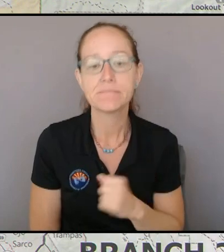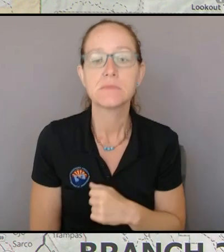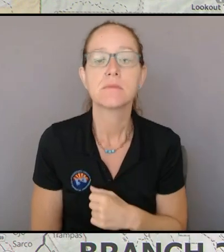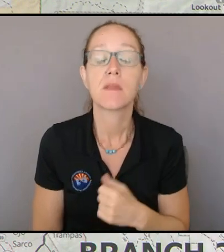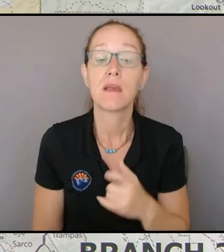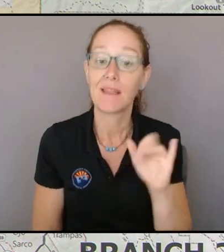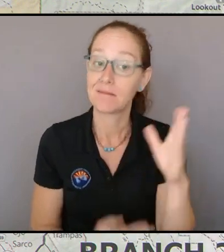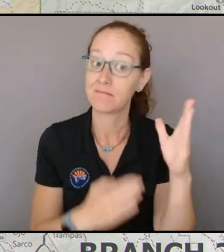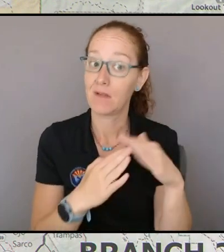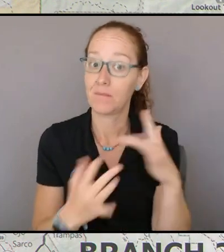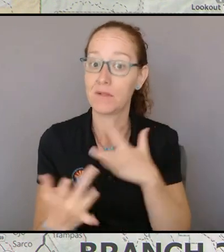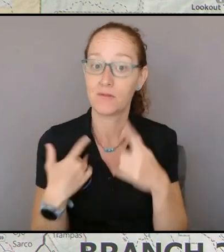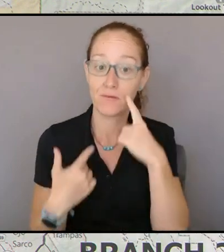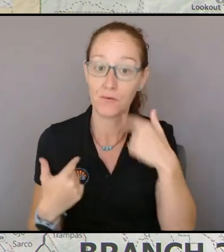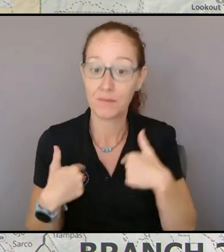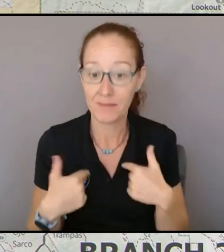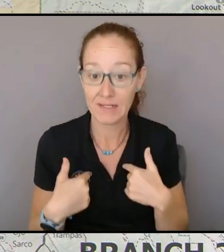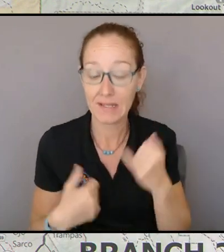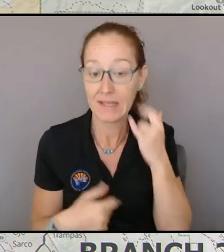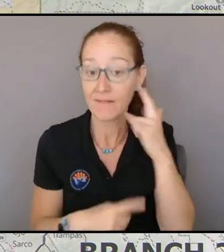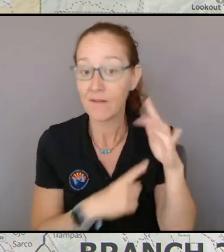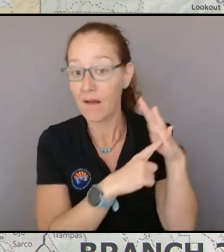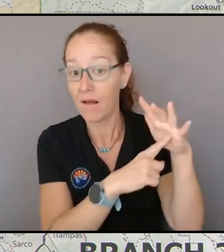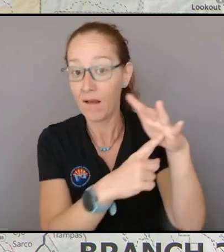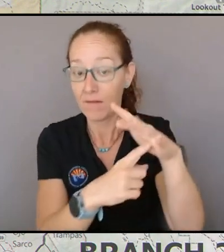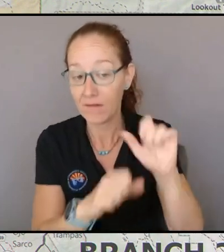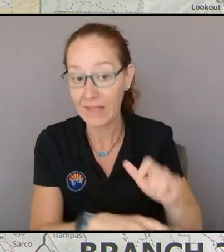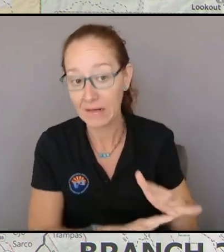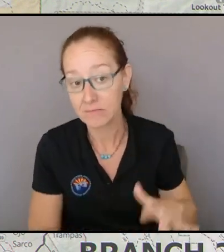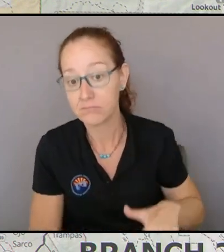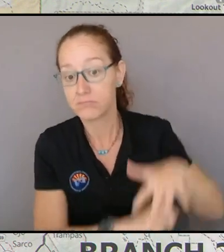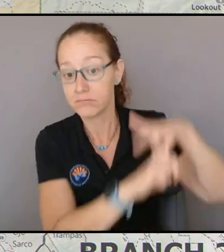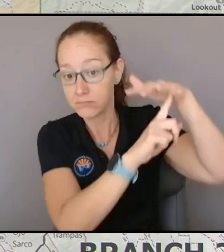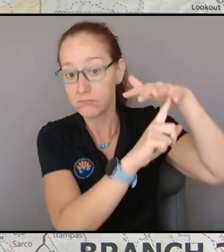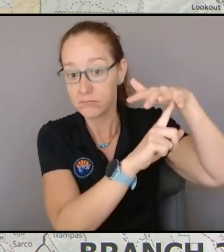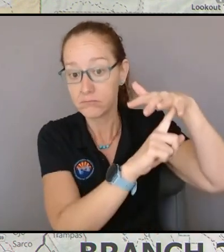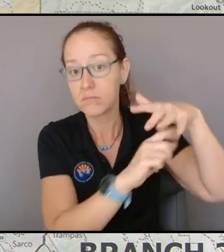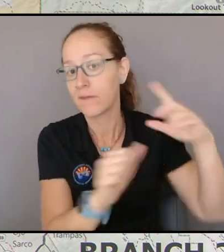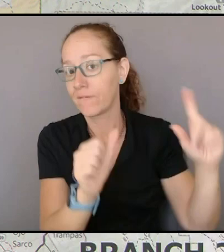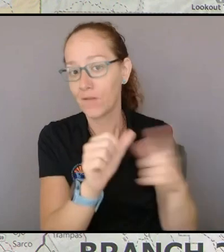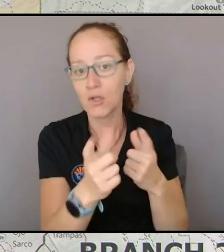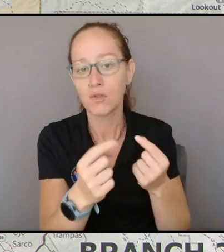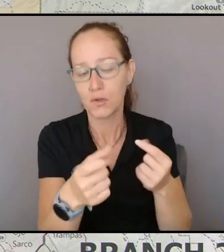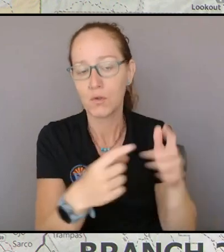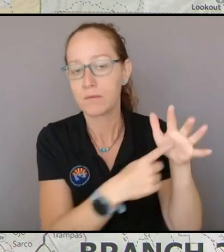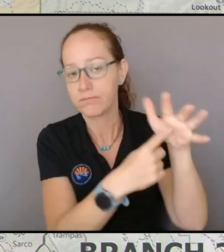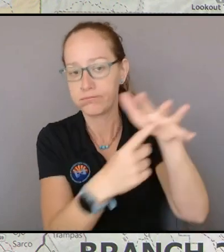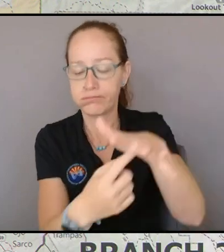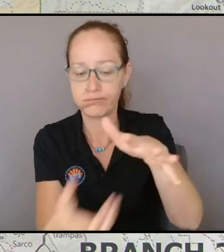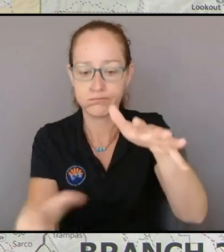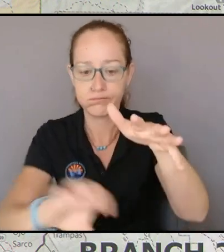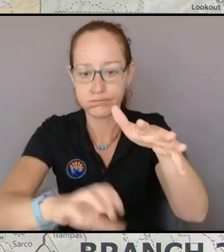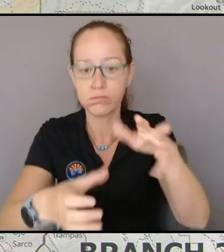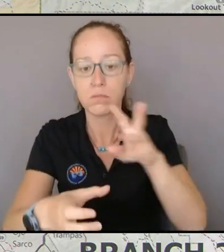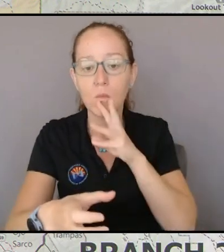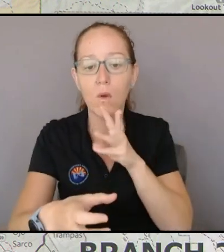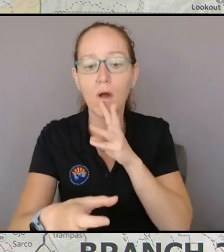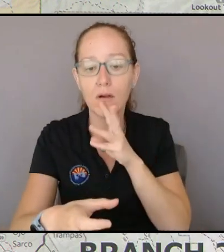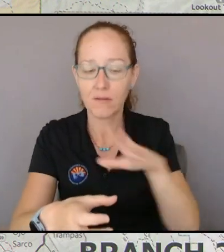to get up, that's the first thing they're going to do is: they're going to drop water on any of the areas of heat that they see on this northern end of this finger of